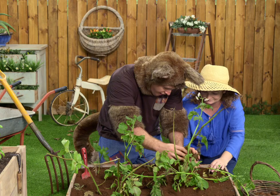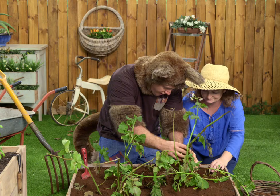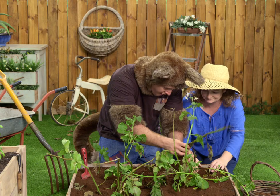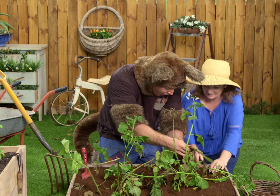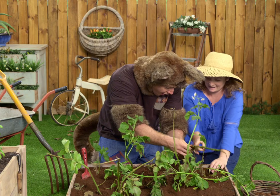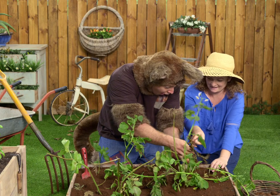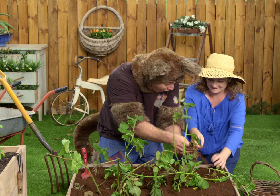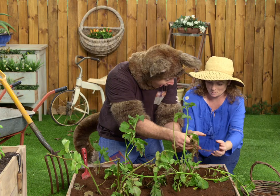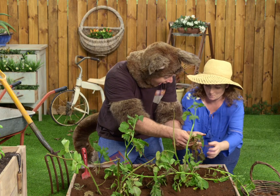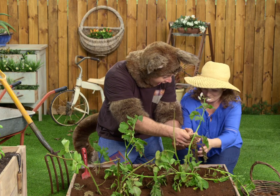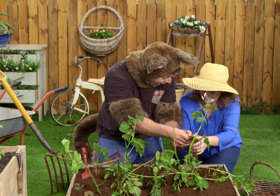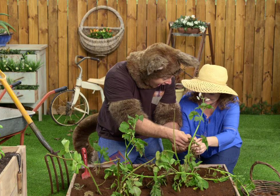Oh!